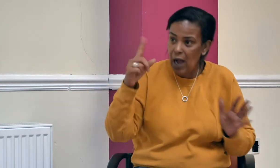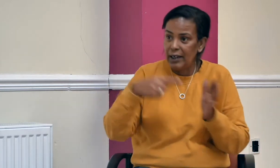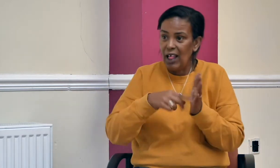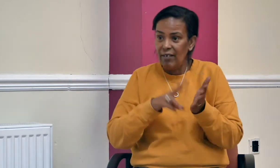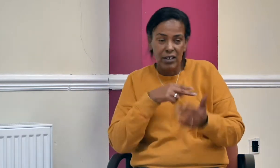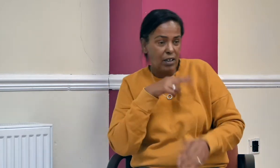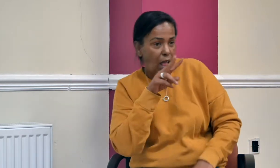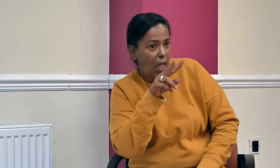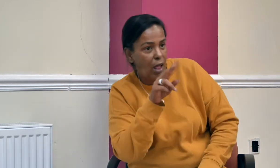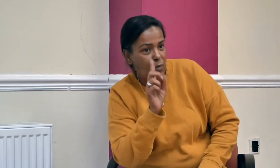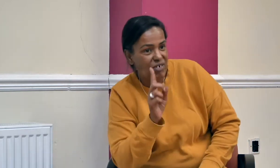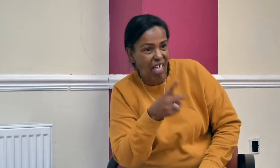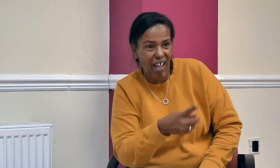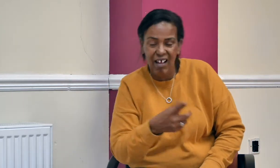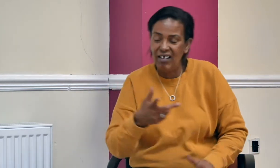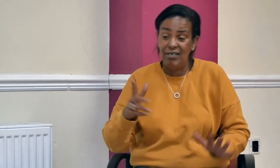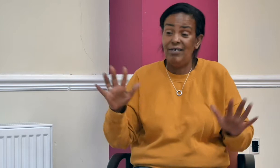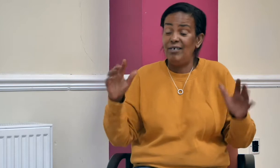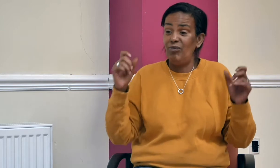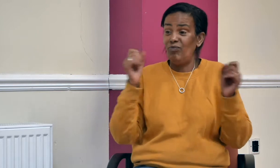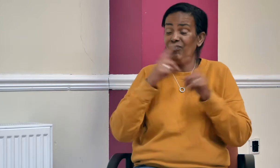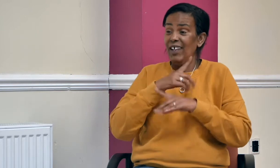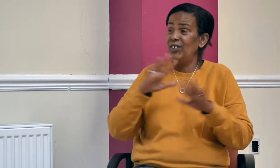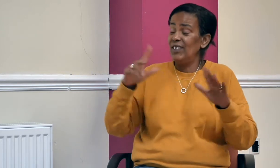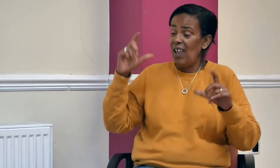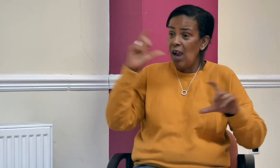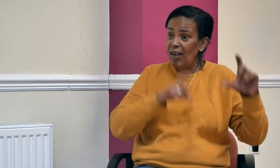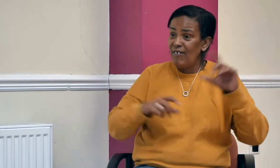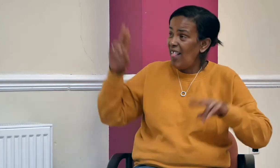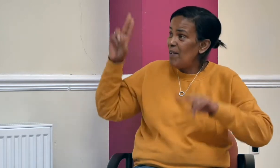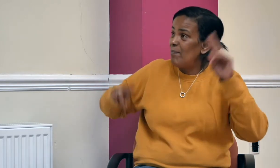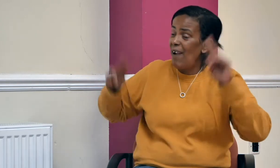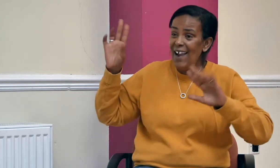It was the first time we'd seen a television. It was all so strange and colourful!